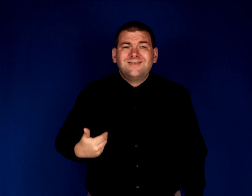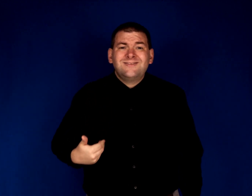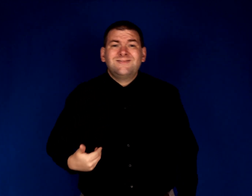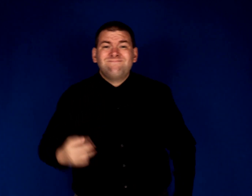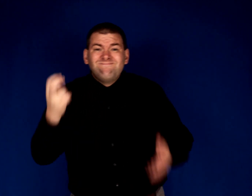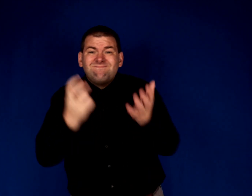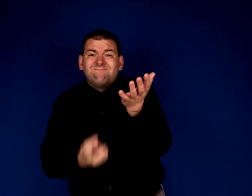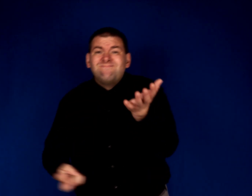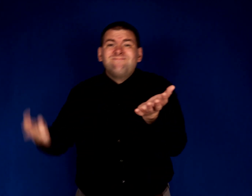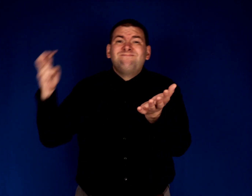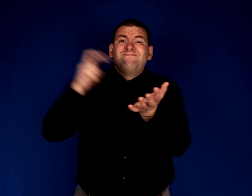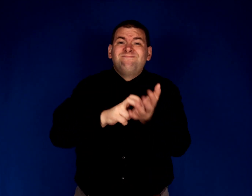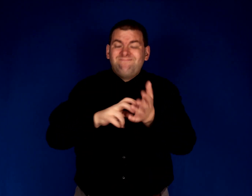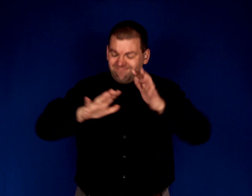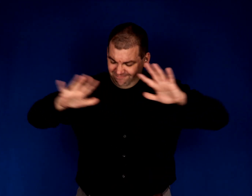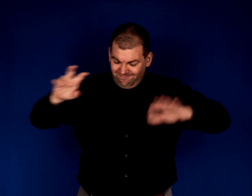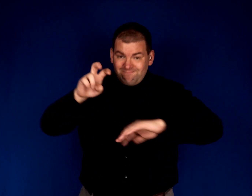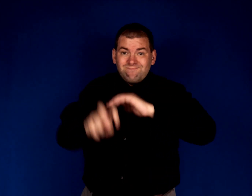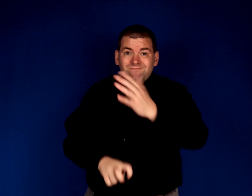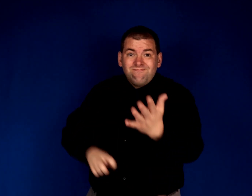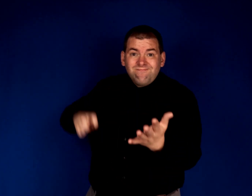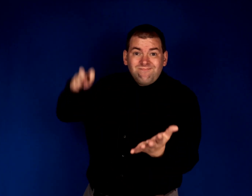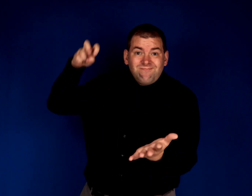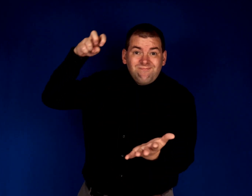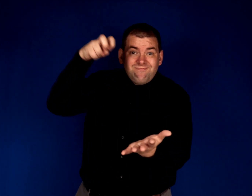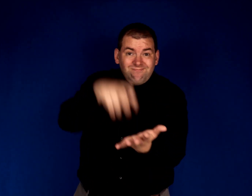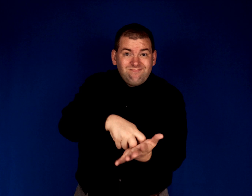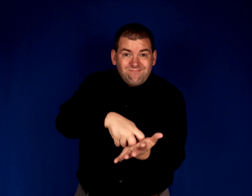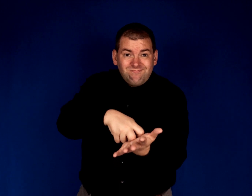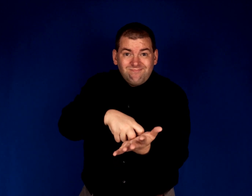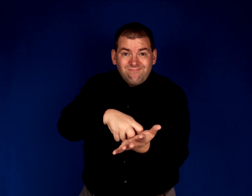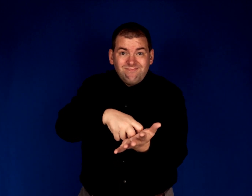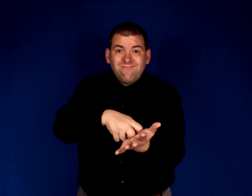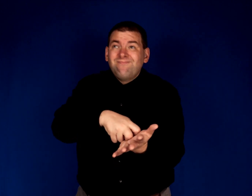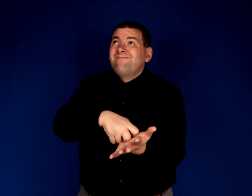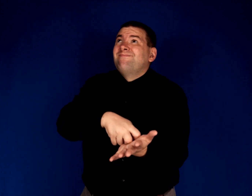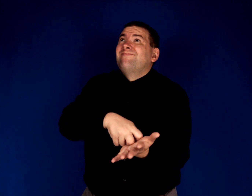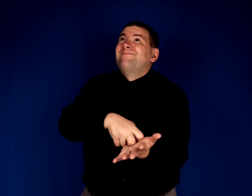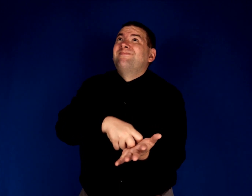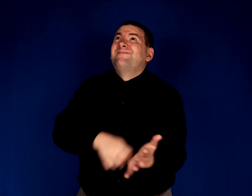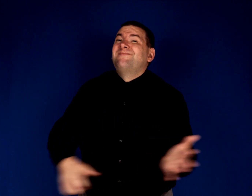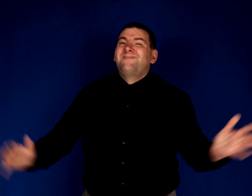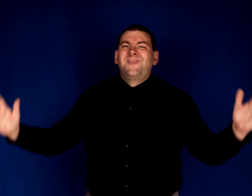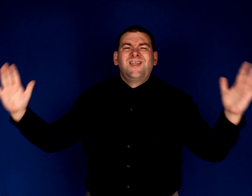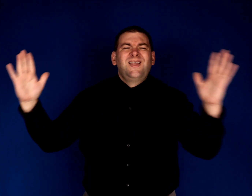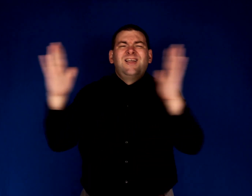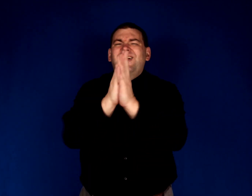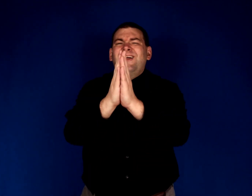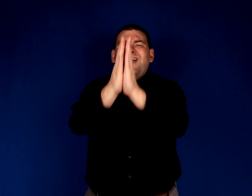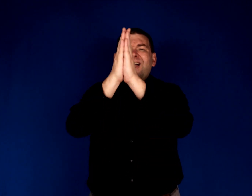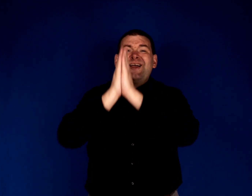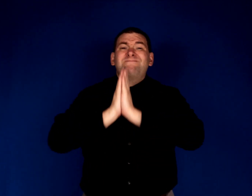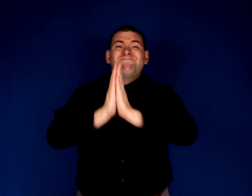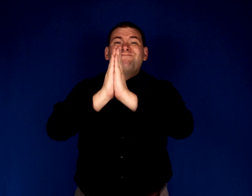To get up and get back on my feet I got down on my knees Oh